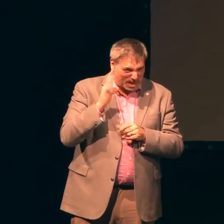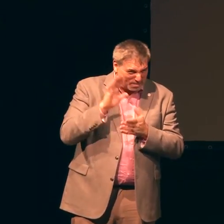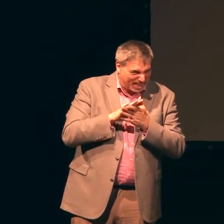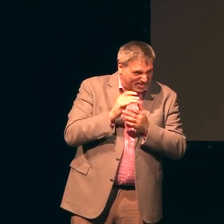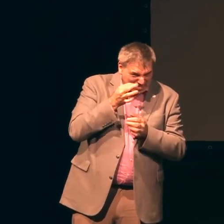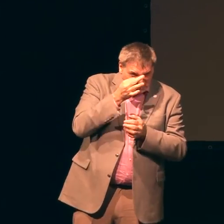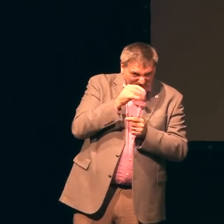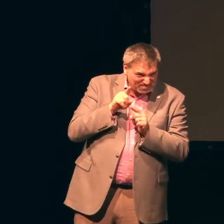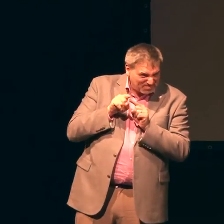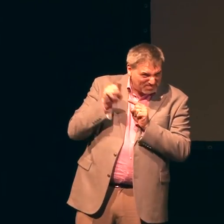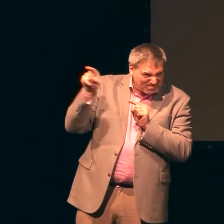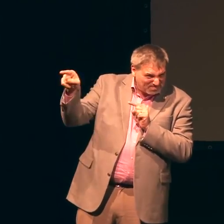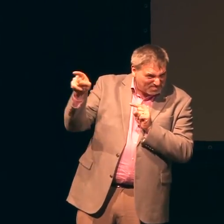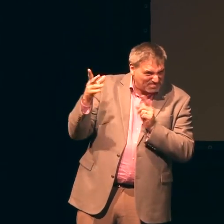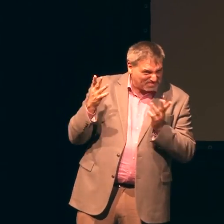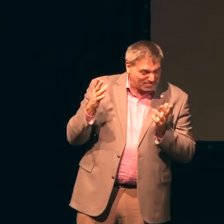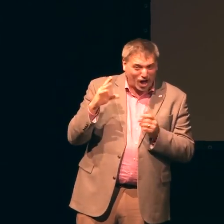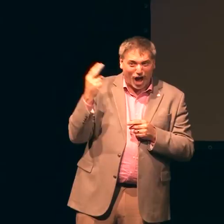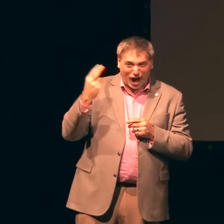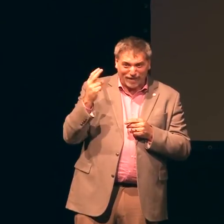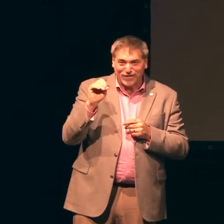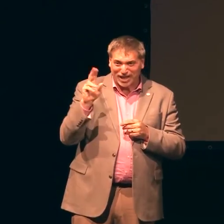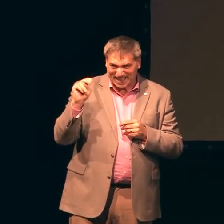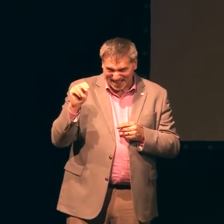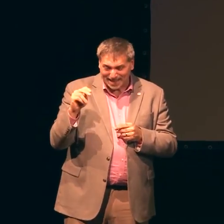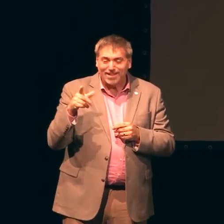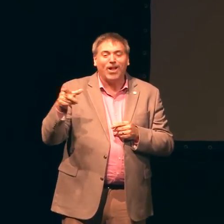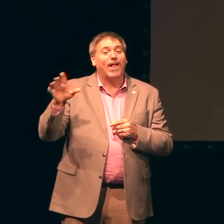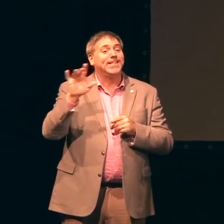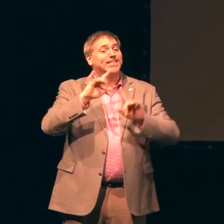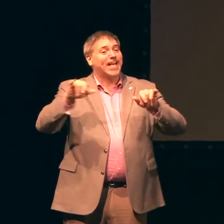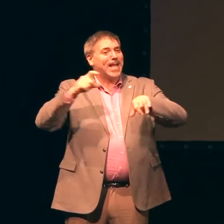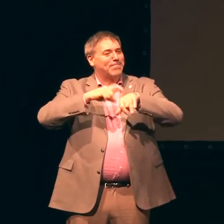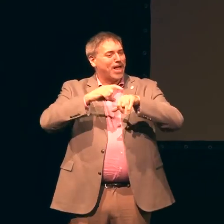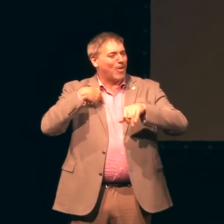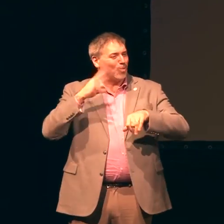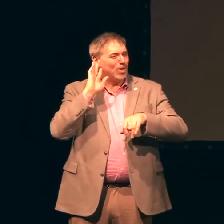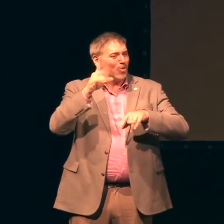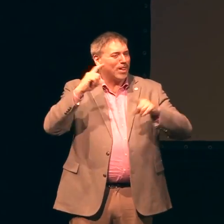conference in Hartford Connecticut, that's not